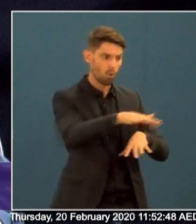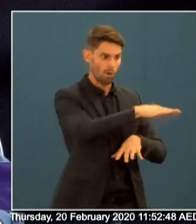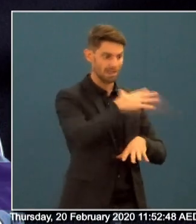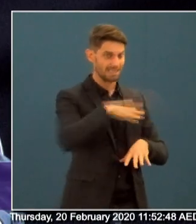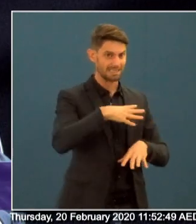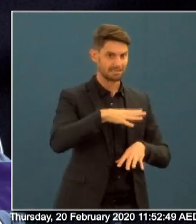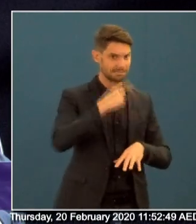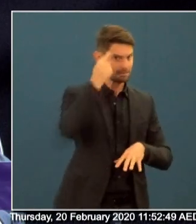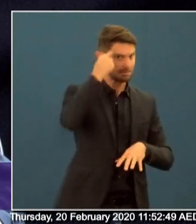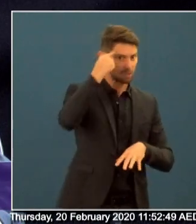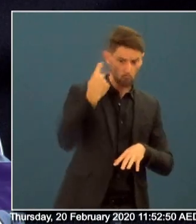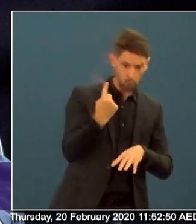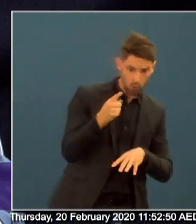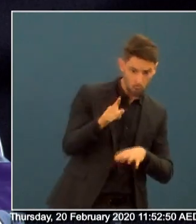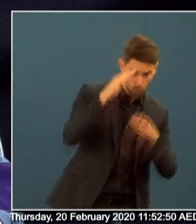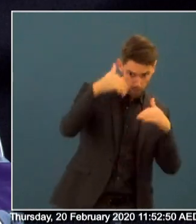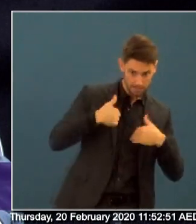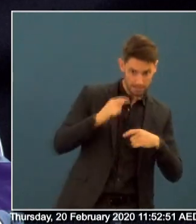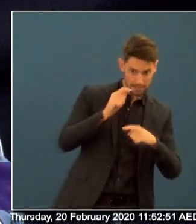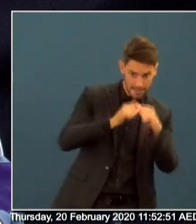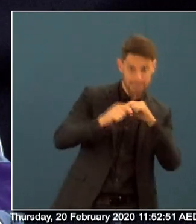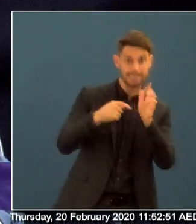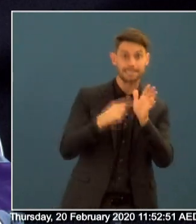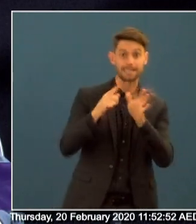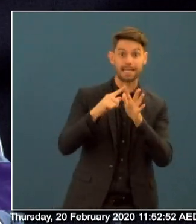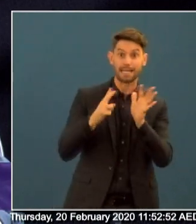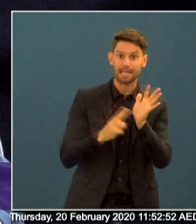entering their teenage years, of the increased risk of mental ill health